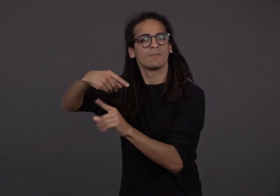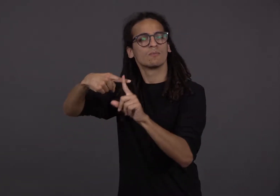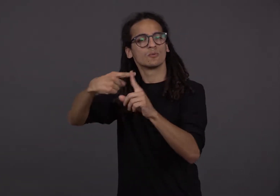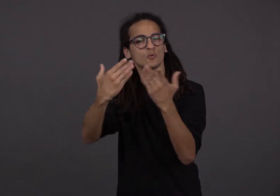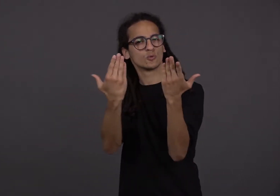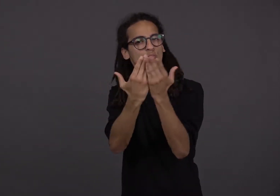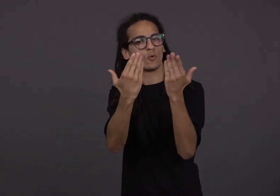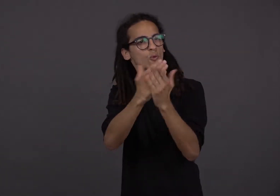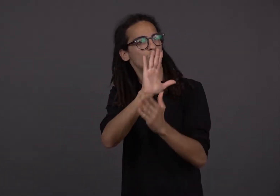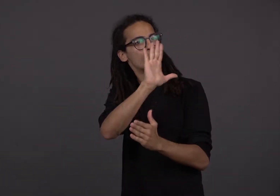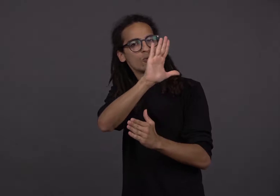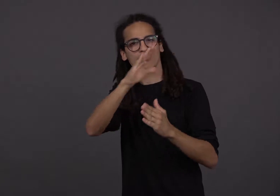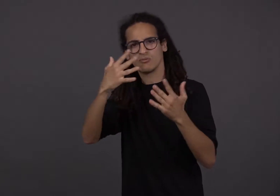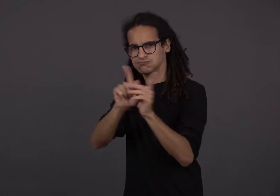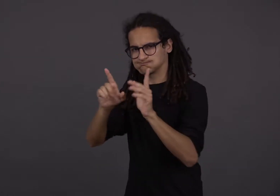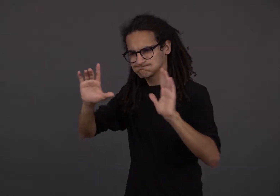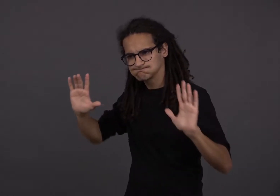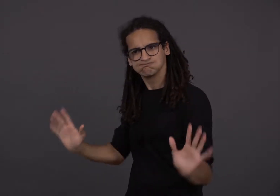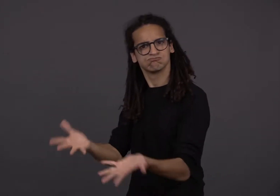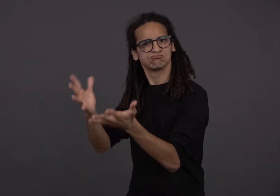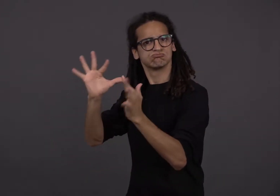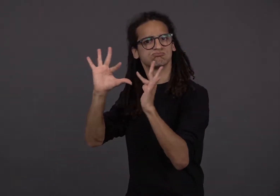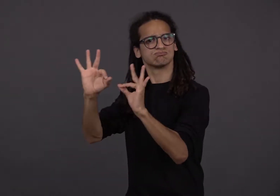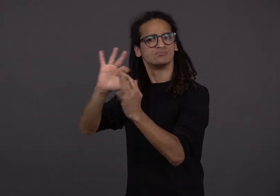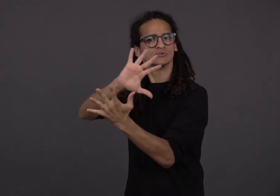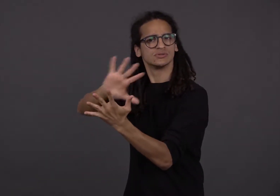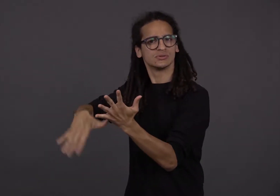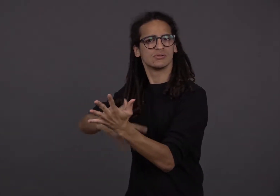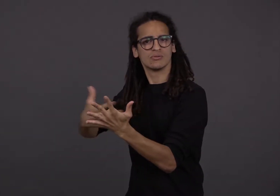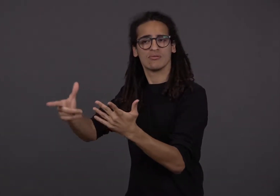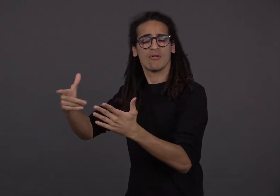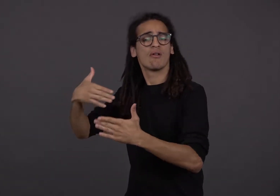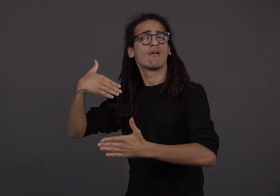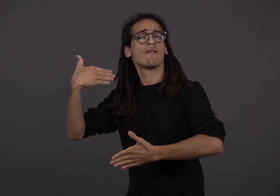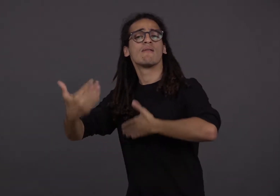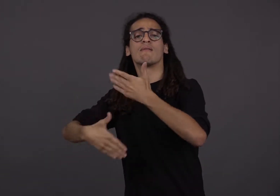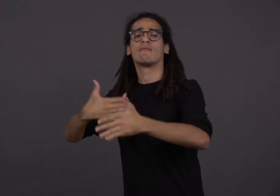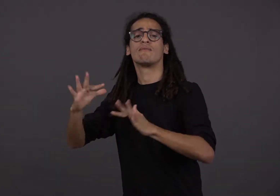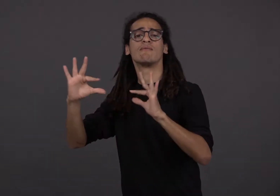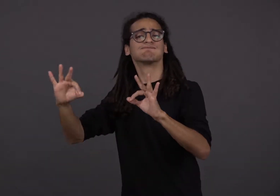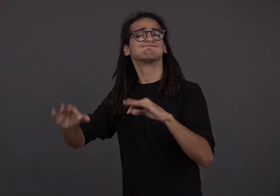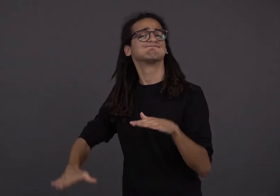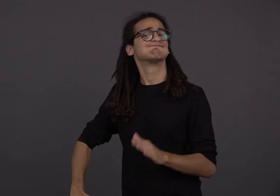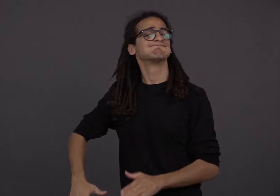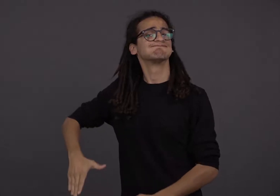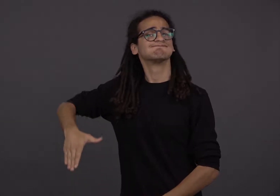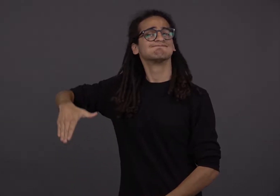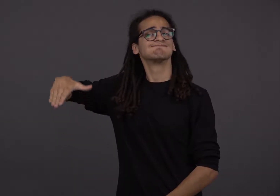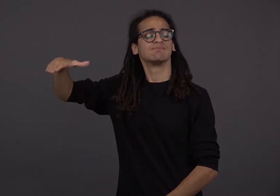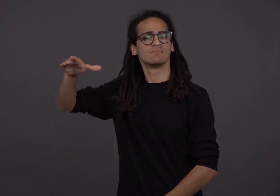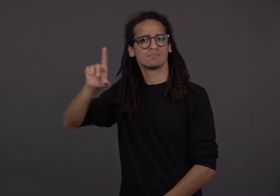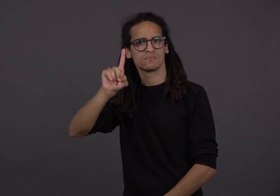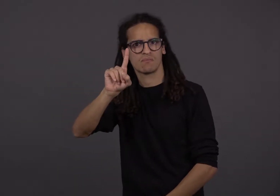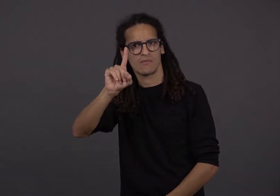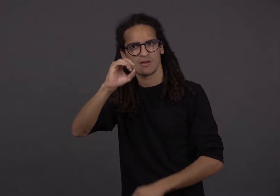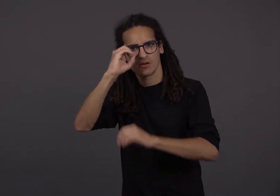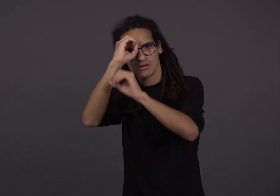of a family and school system that fully embraced sign language.